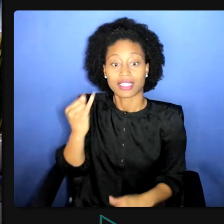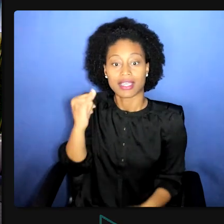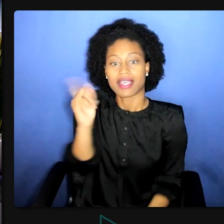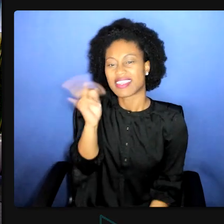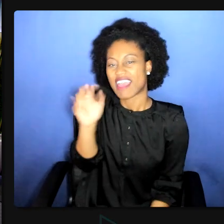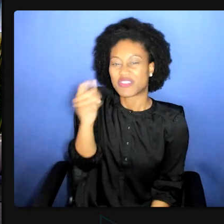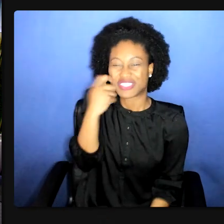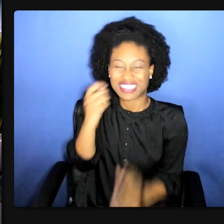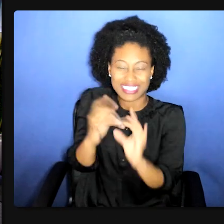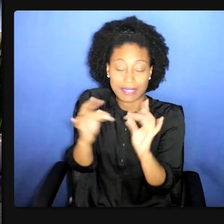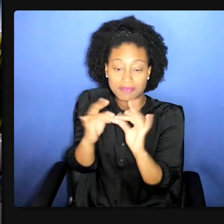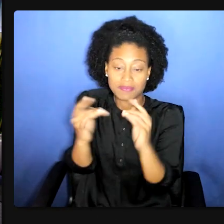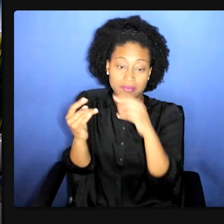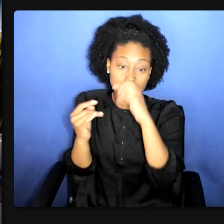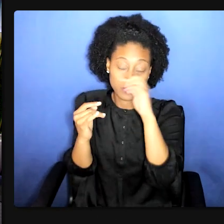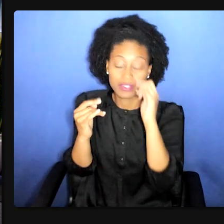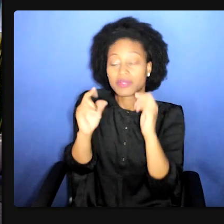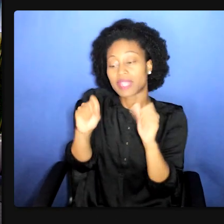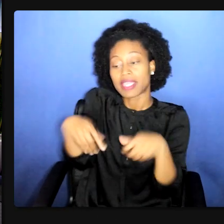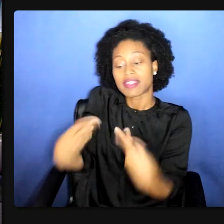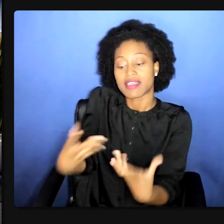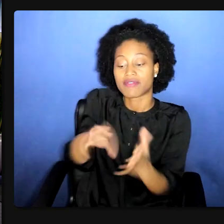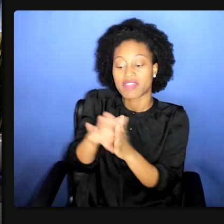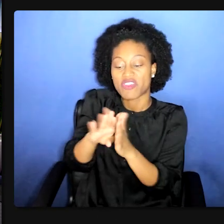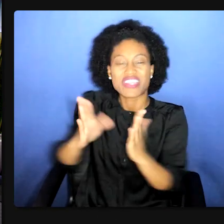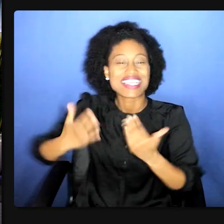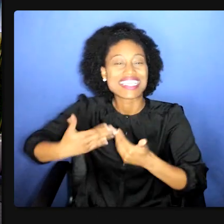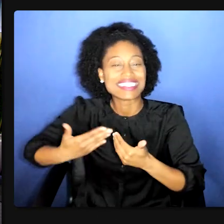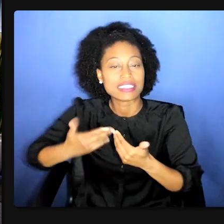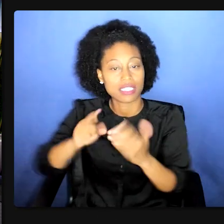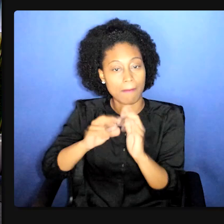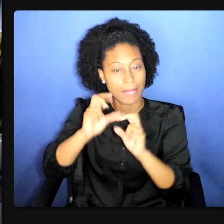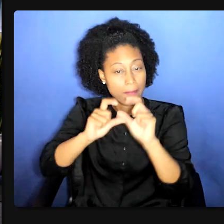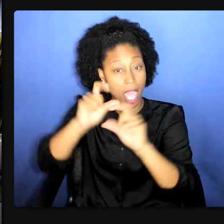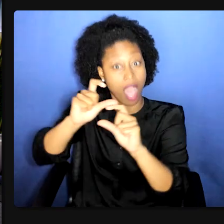give developers all these easy building blocks and then you guys can make the apps awesome